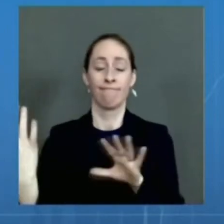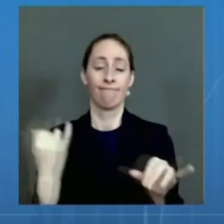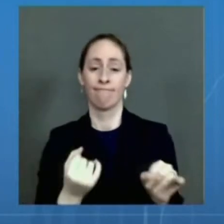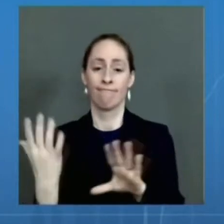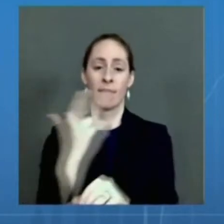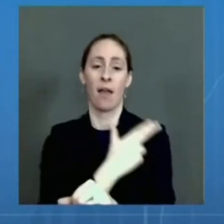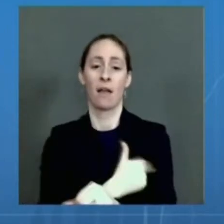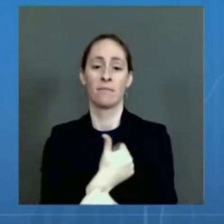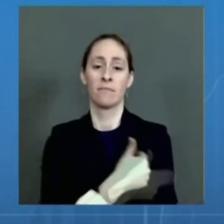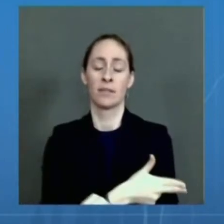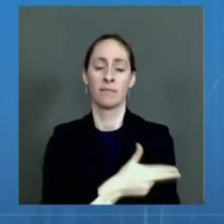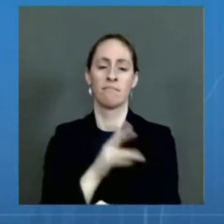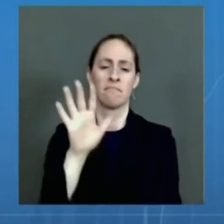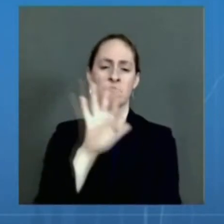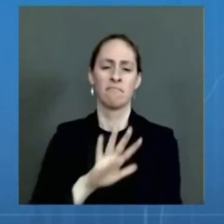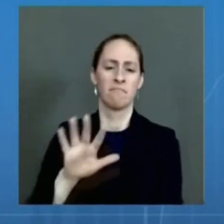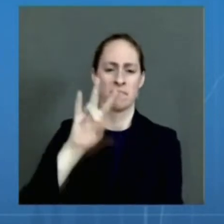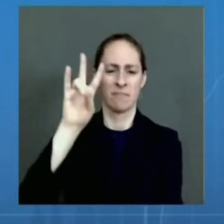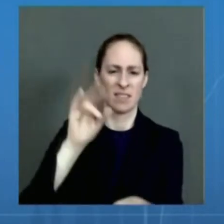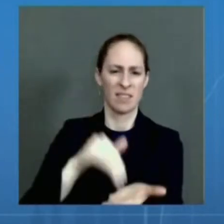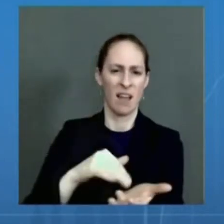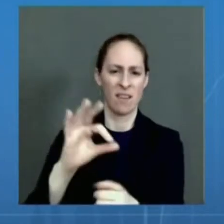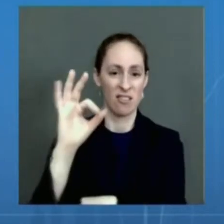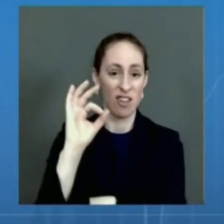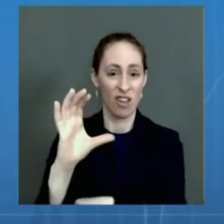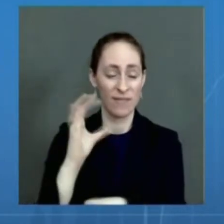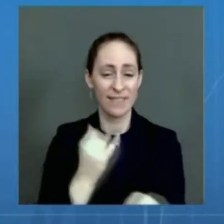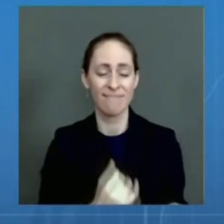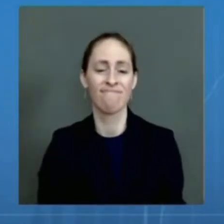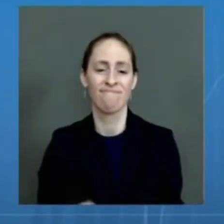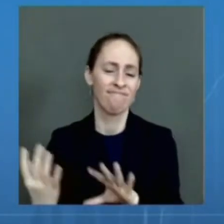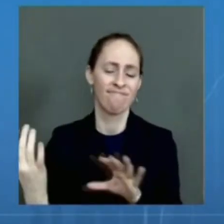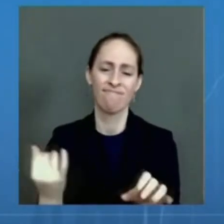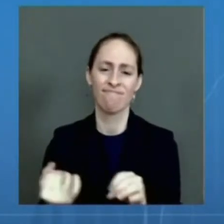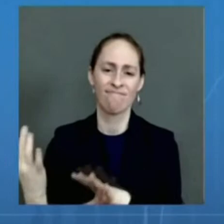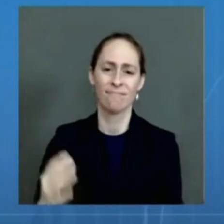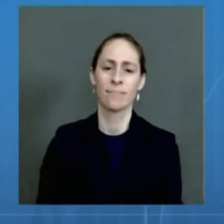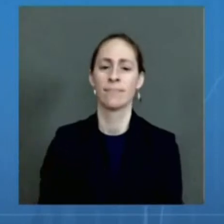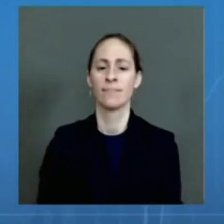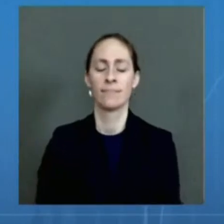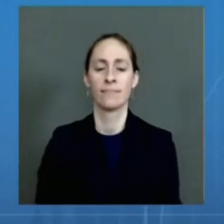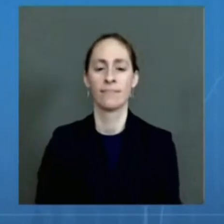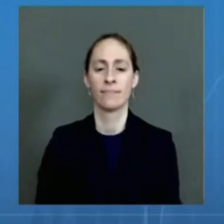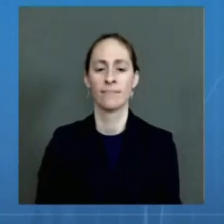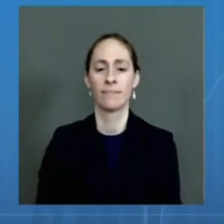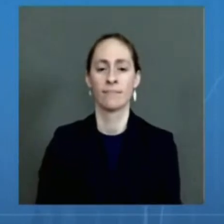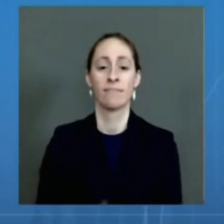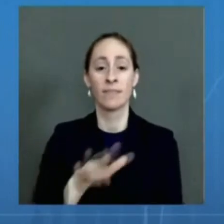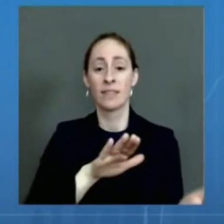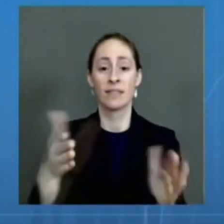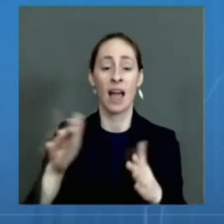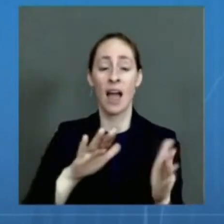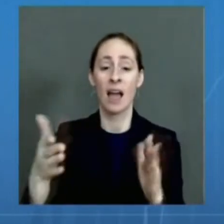7800 PER DAY AN INCREASE OF ABOUT 4% OVER THE PRIOR WEEK